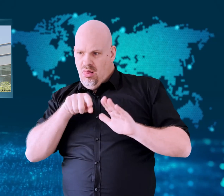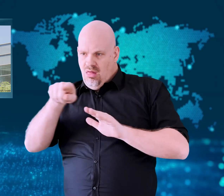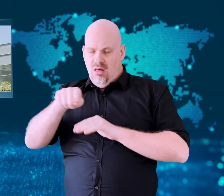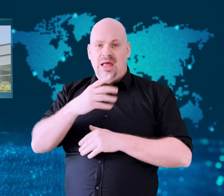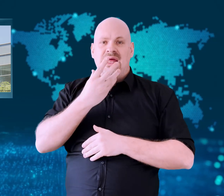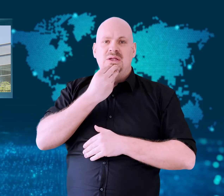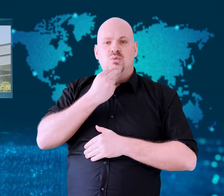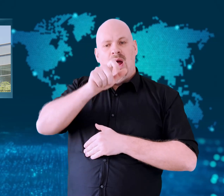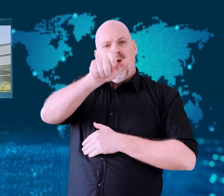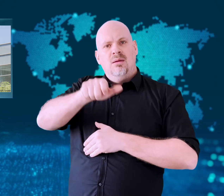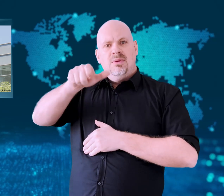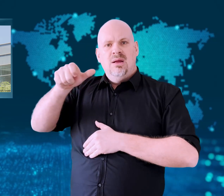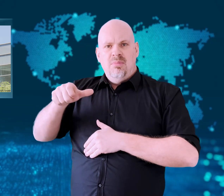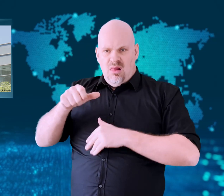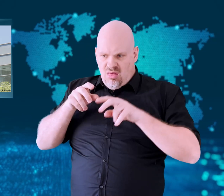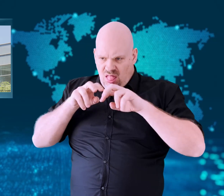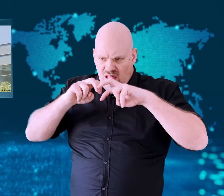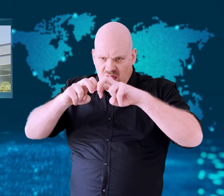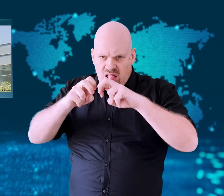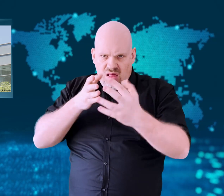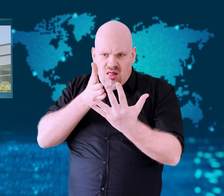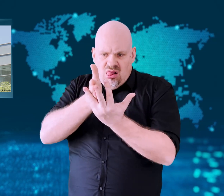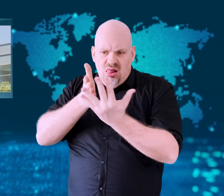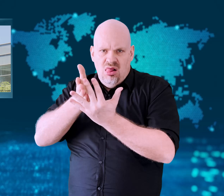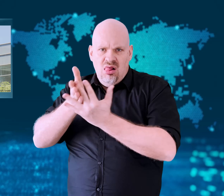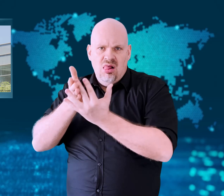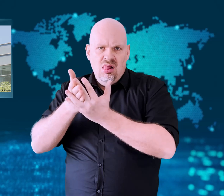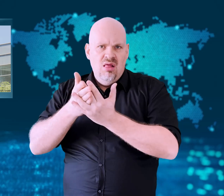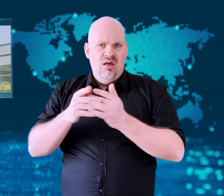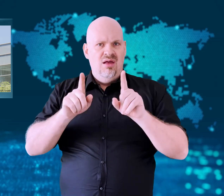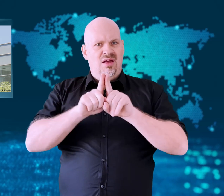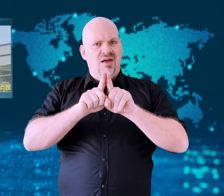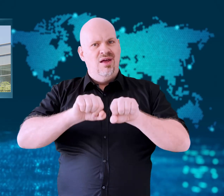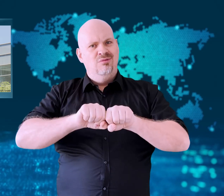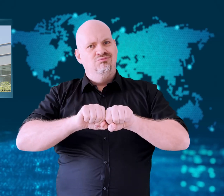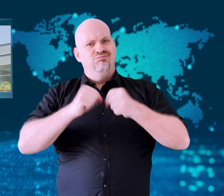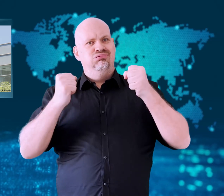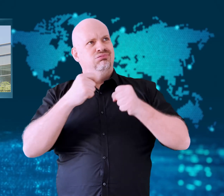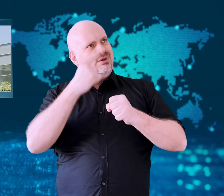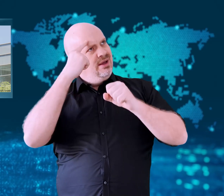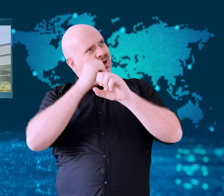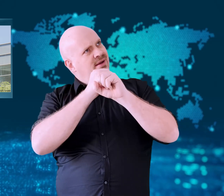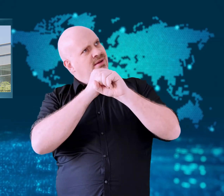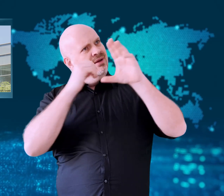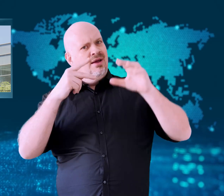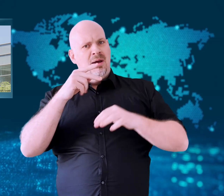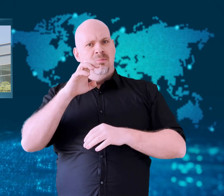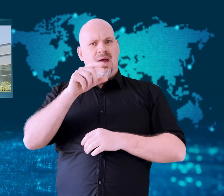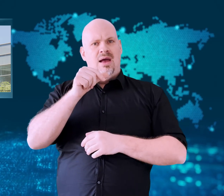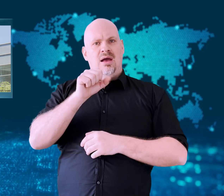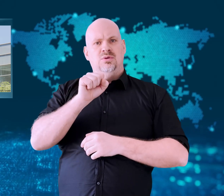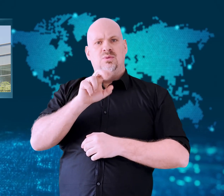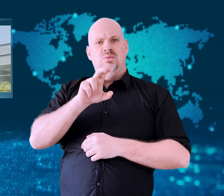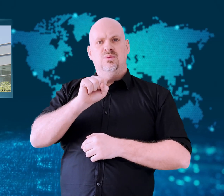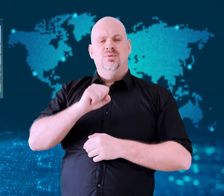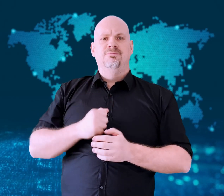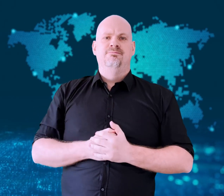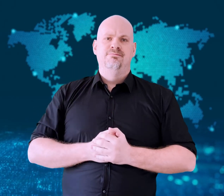it was not intended to be used against Israel’s citizens.